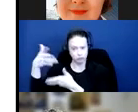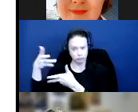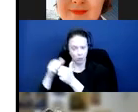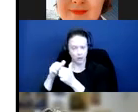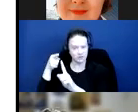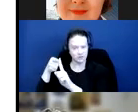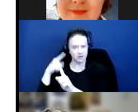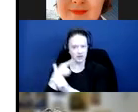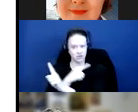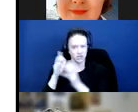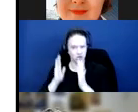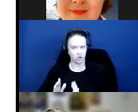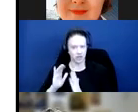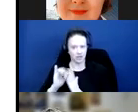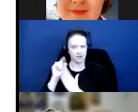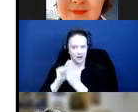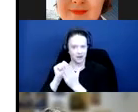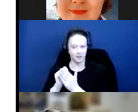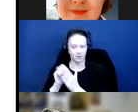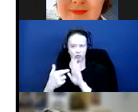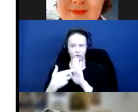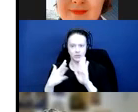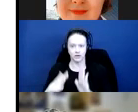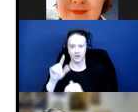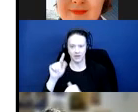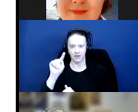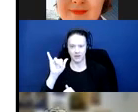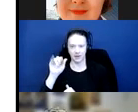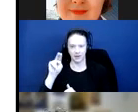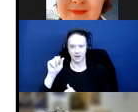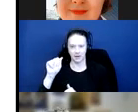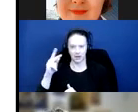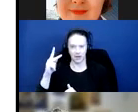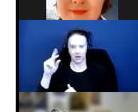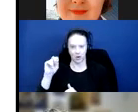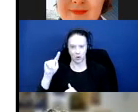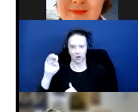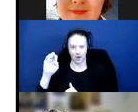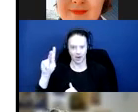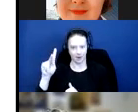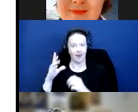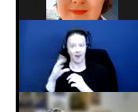it was at the time that was representative Tina Kotek, who then became speaker of the house, Tina Kotek,